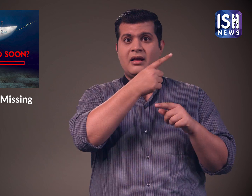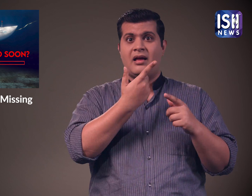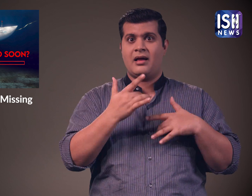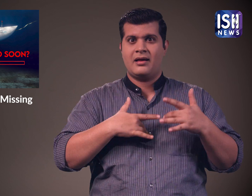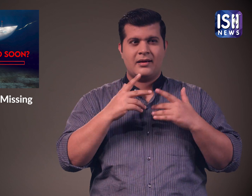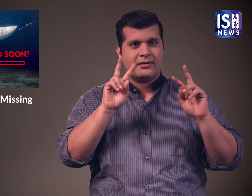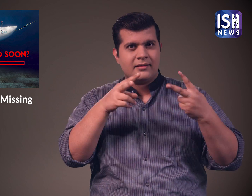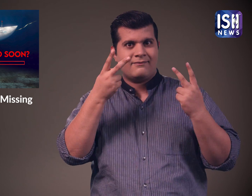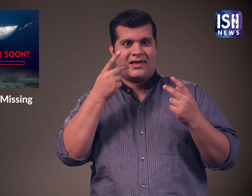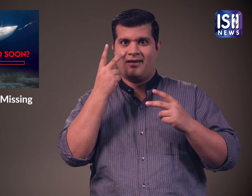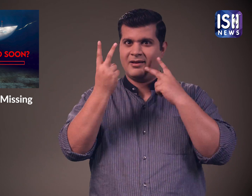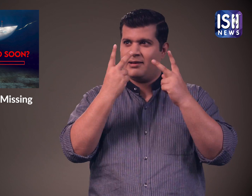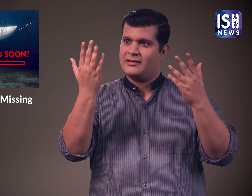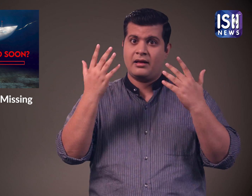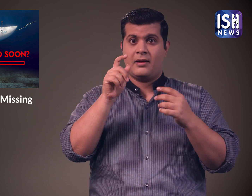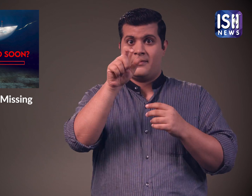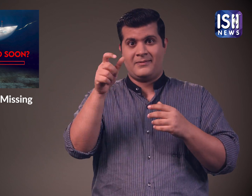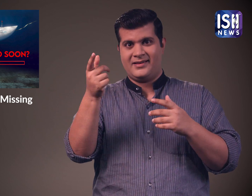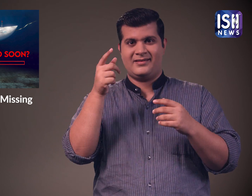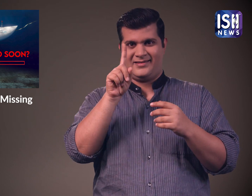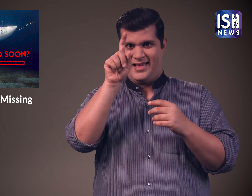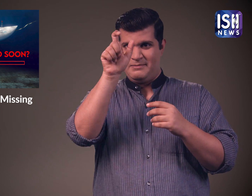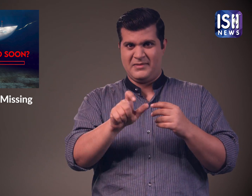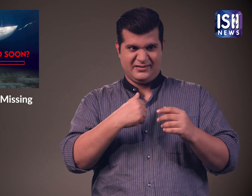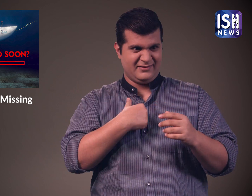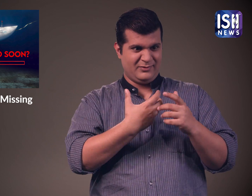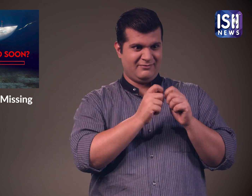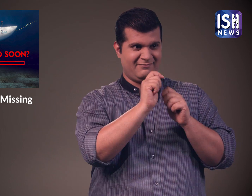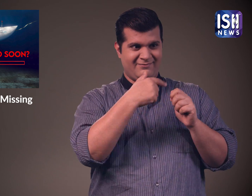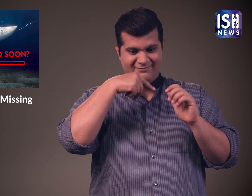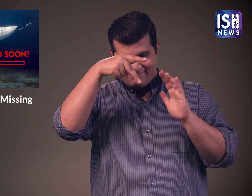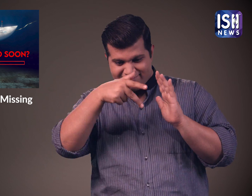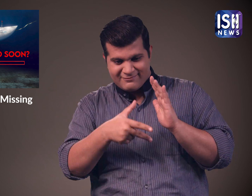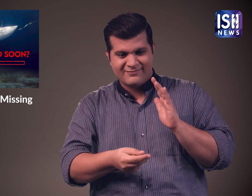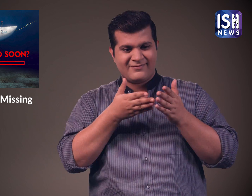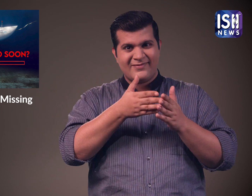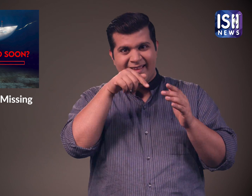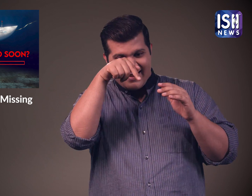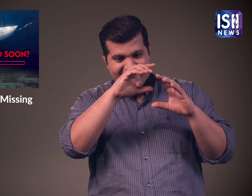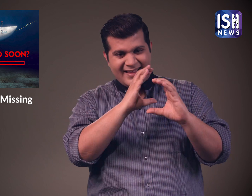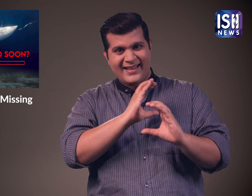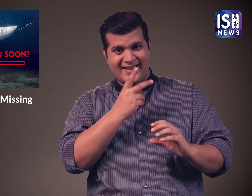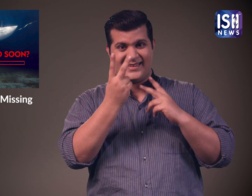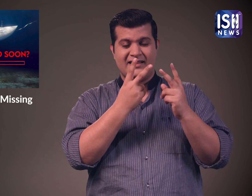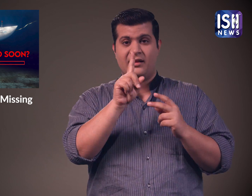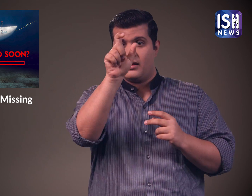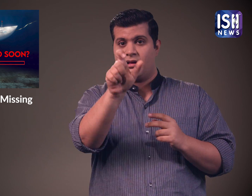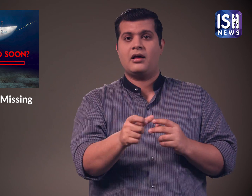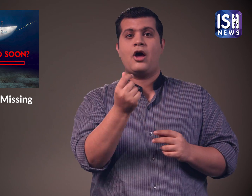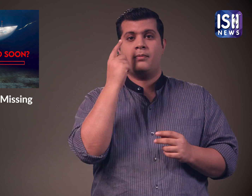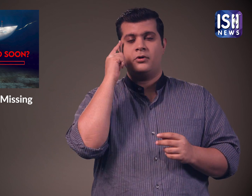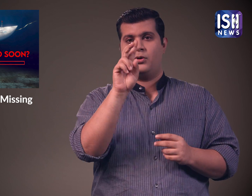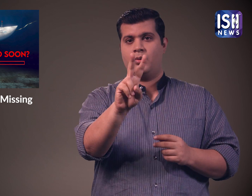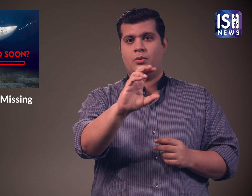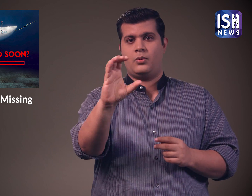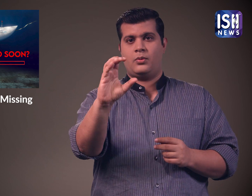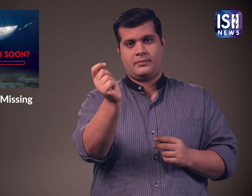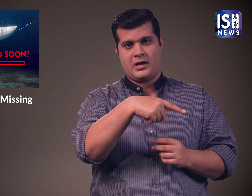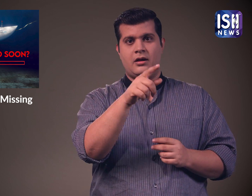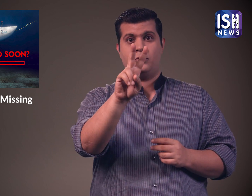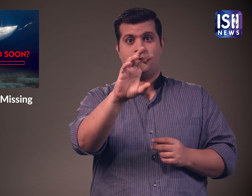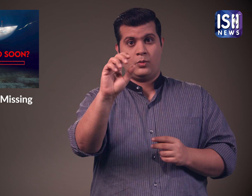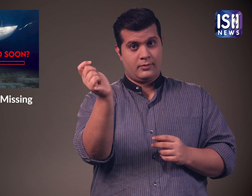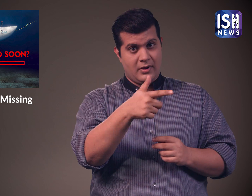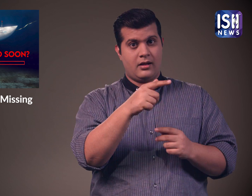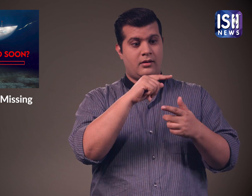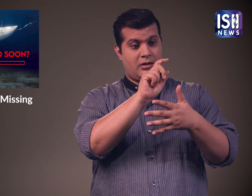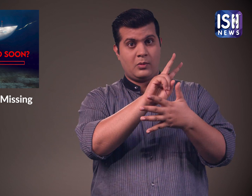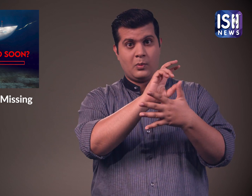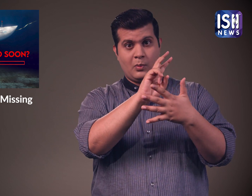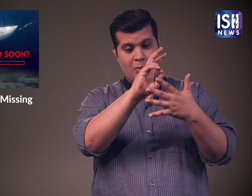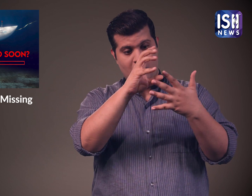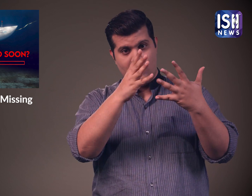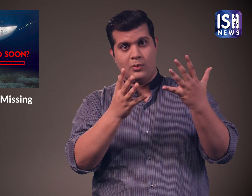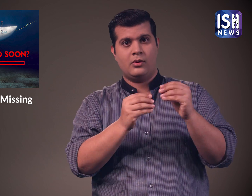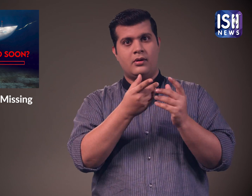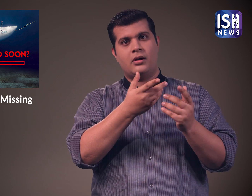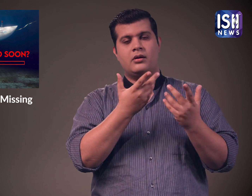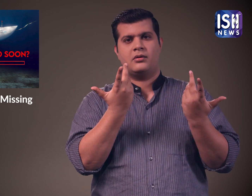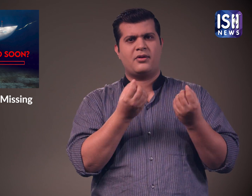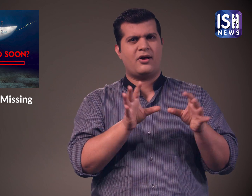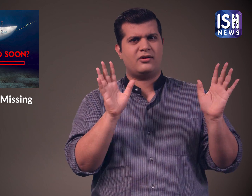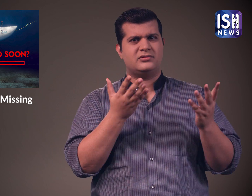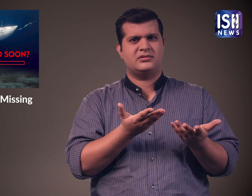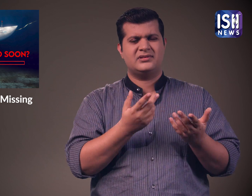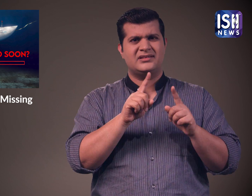It costs roughly over Rs 2 crore person. All the money has gone to waste.